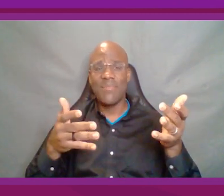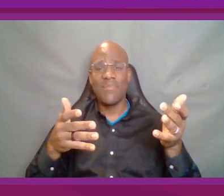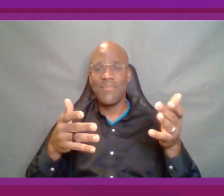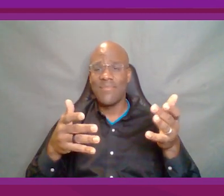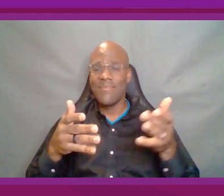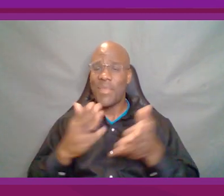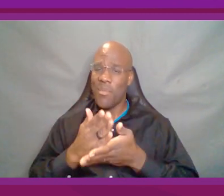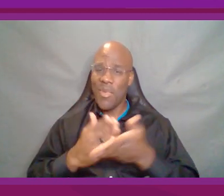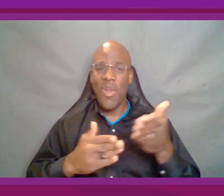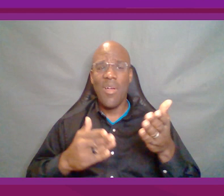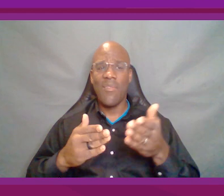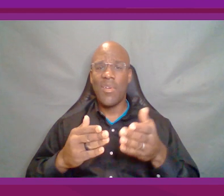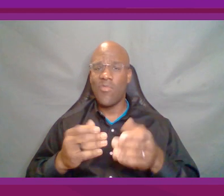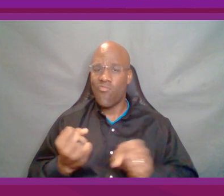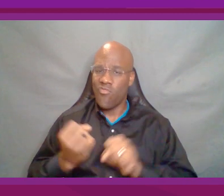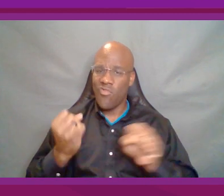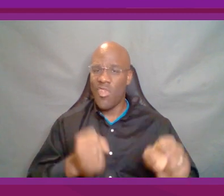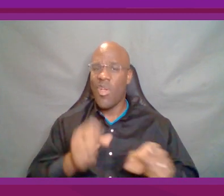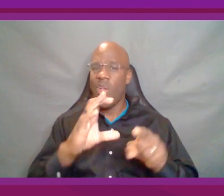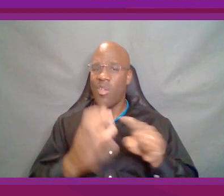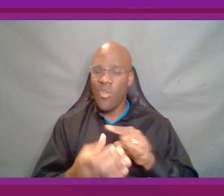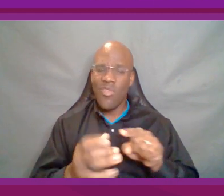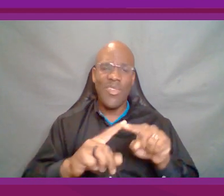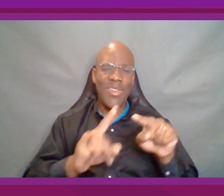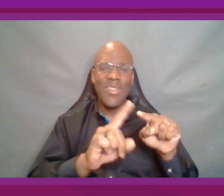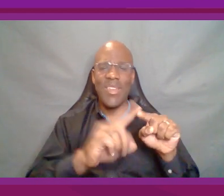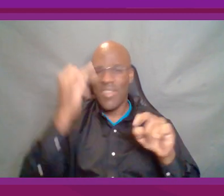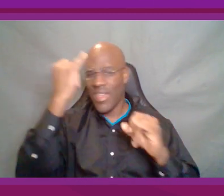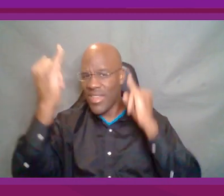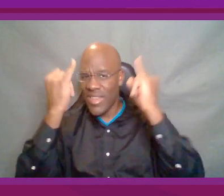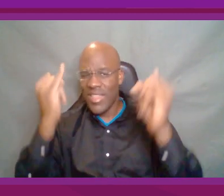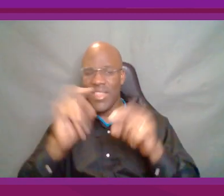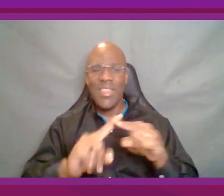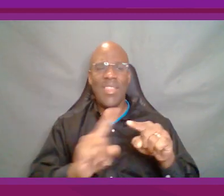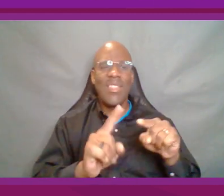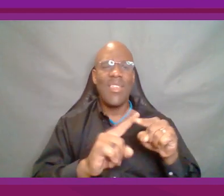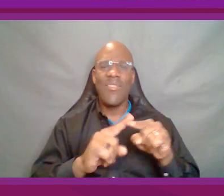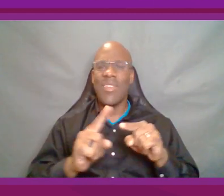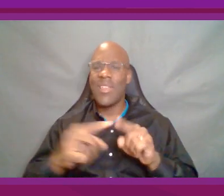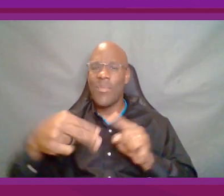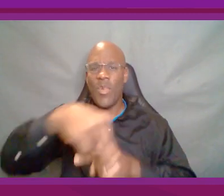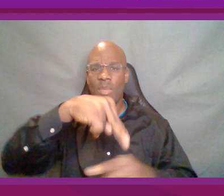a rich culture with lots of changing ideas and new perspectives constantly coming in.